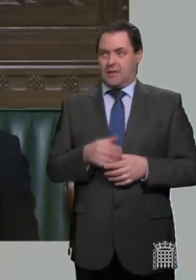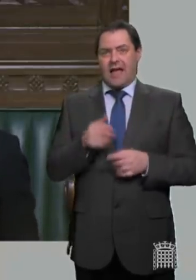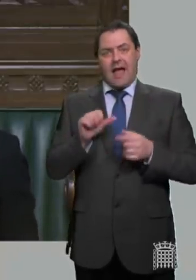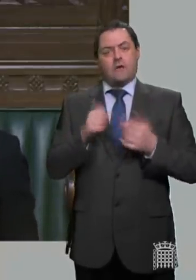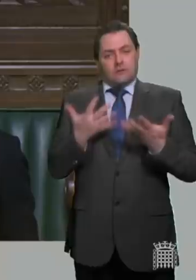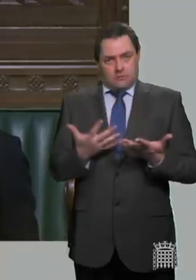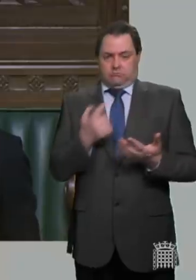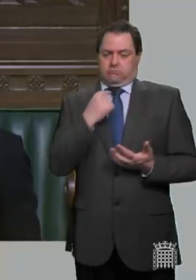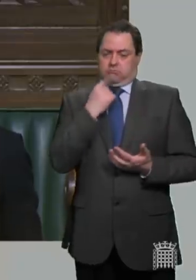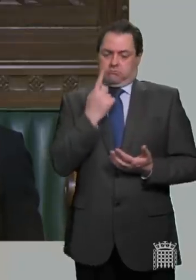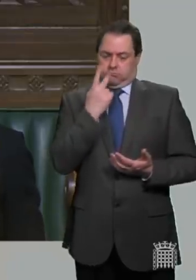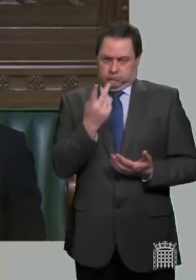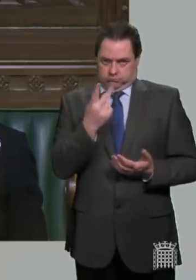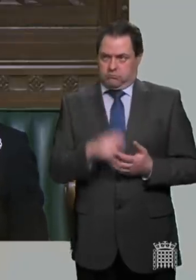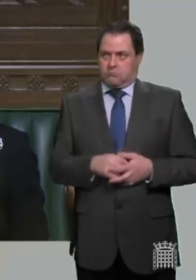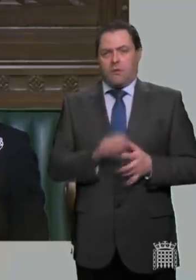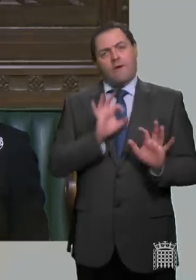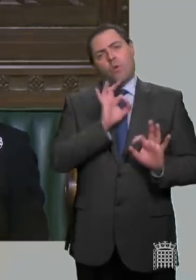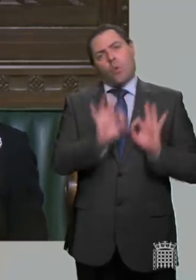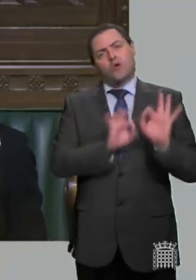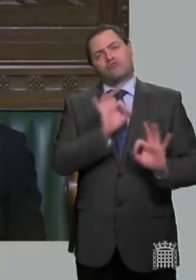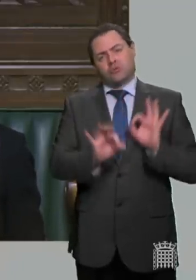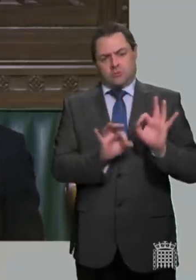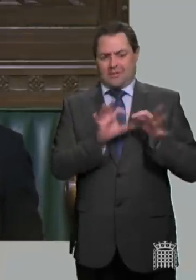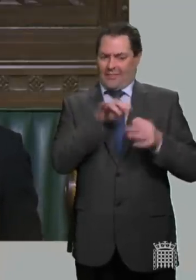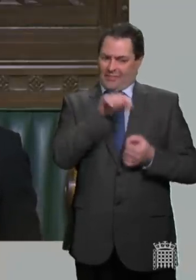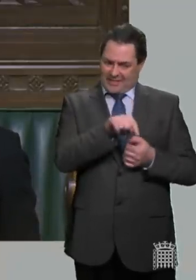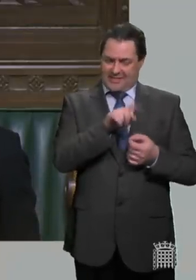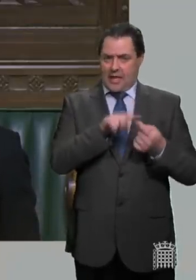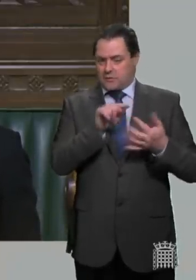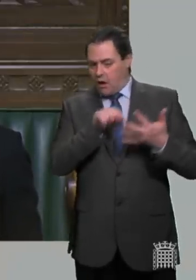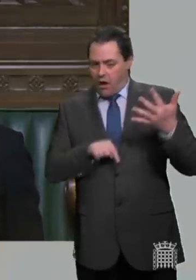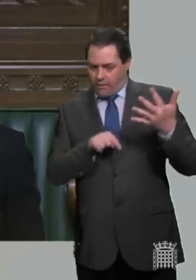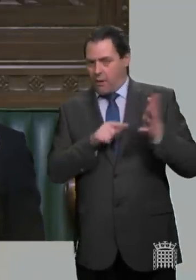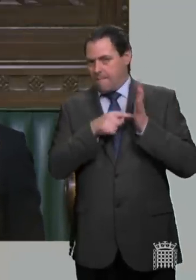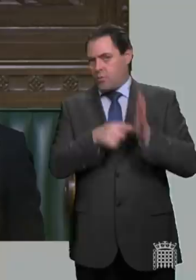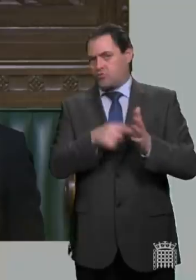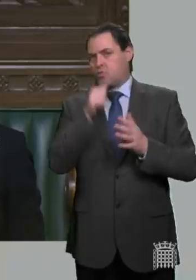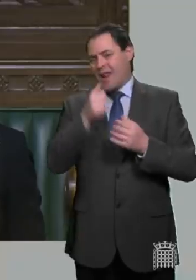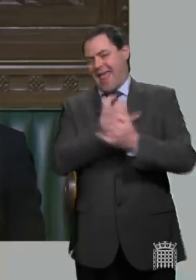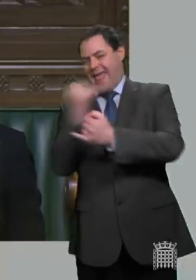The questions on this motion and on the remaining motions will be put at the end of the Budget